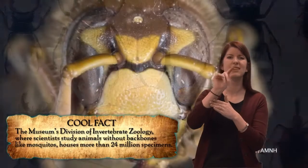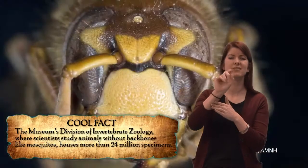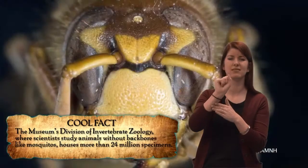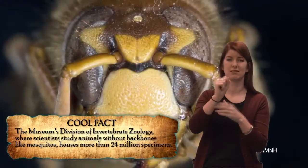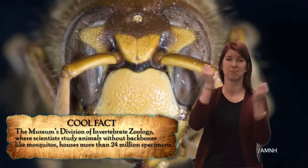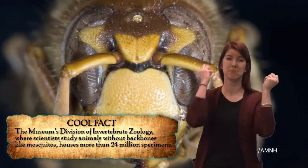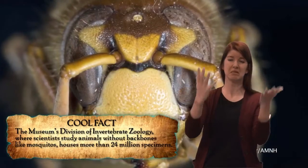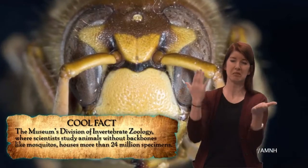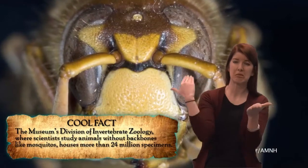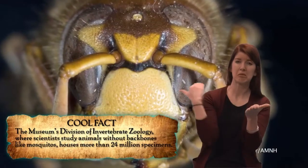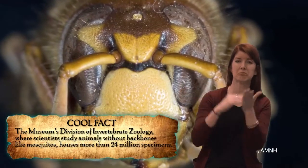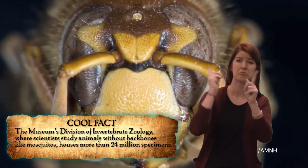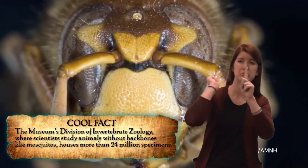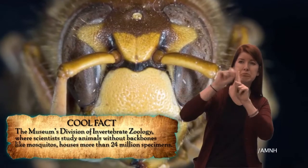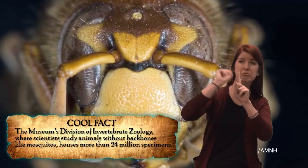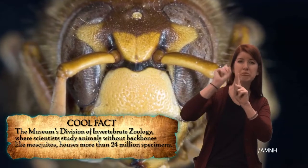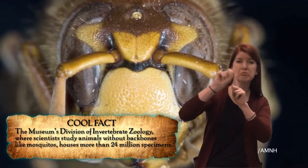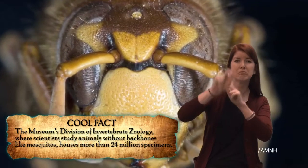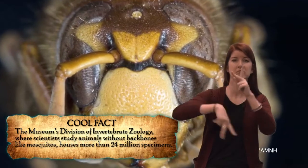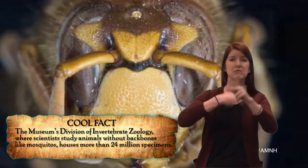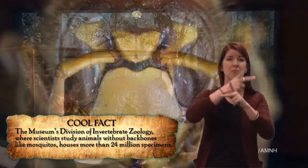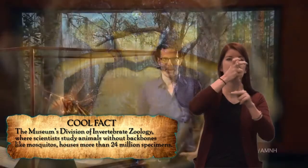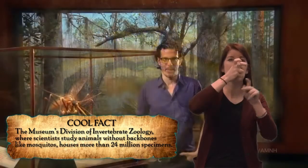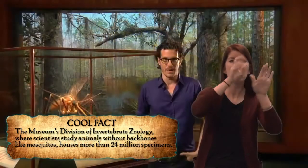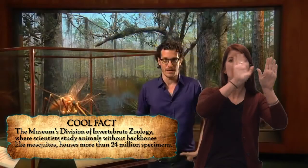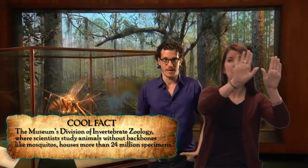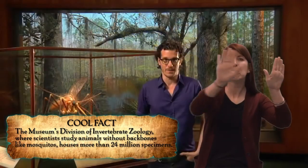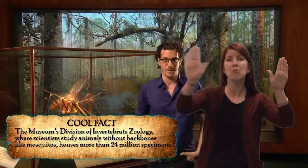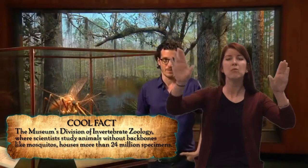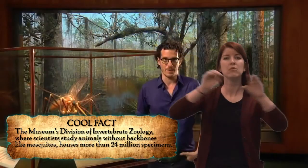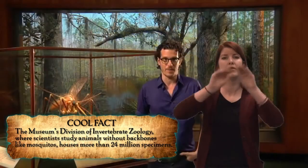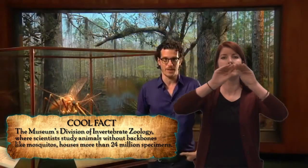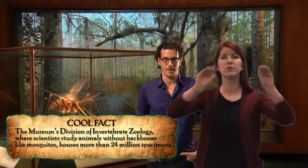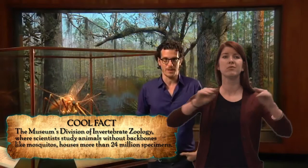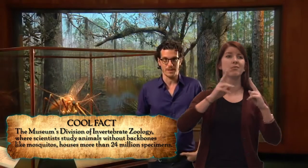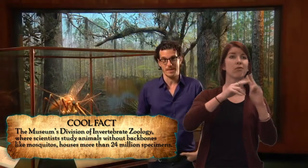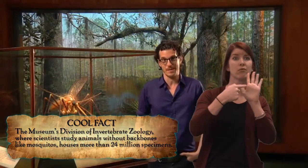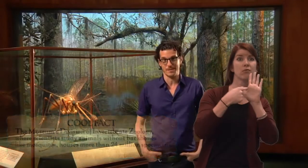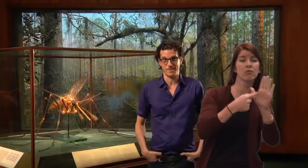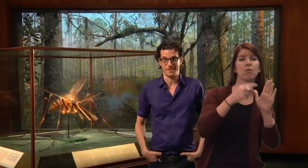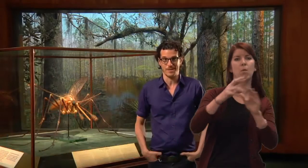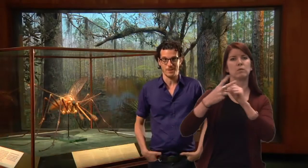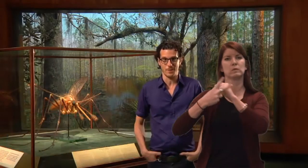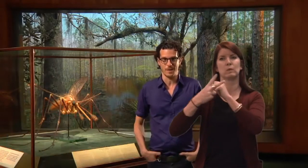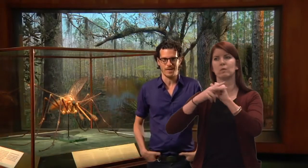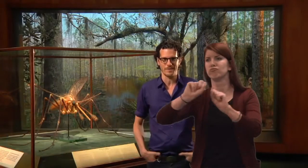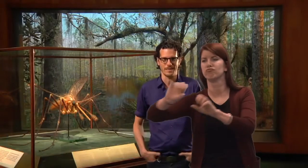either on display or in storage, but none of them are bigger than this mosquito behind me.